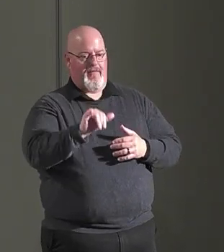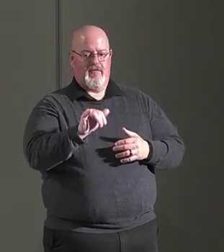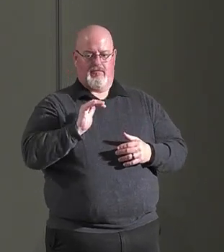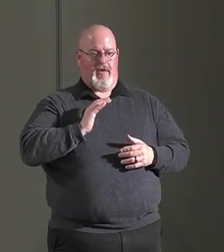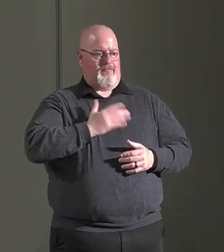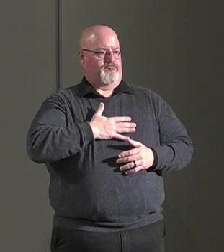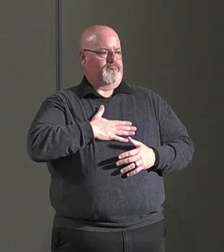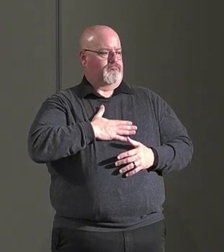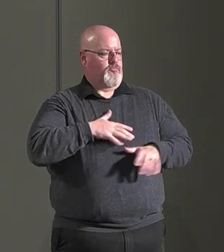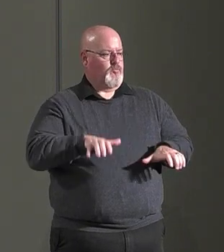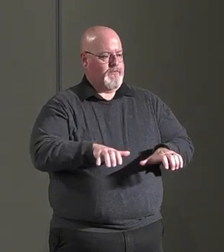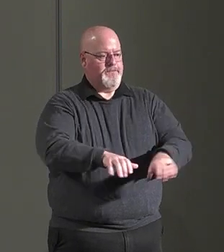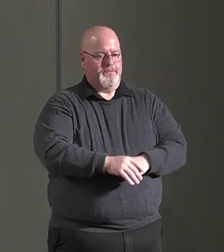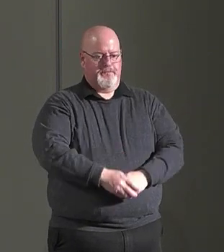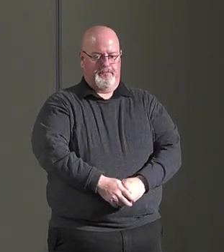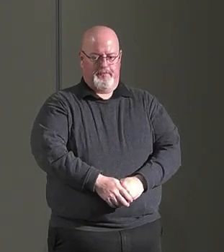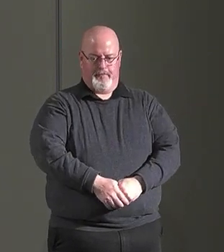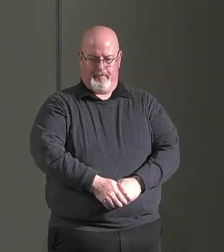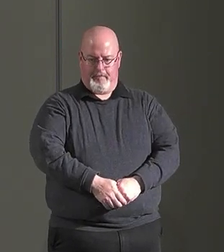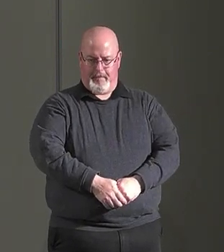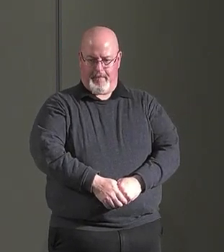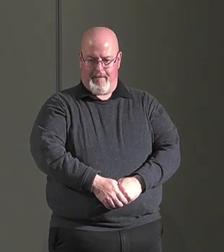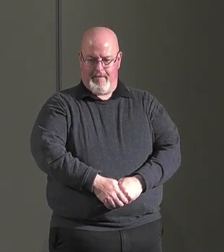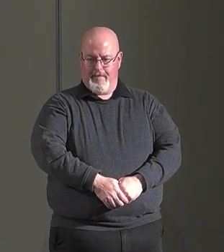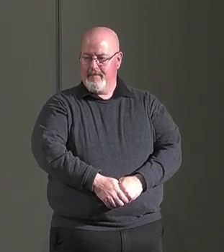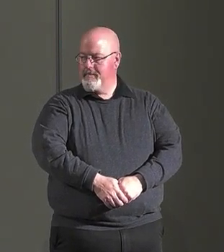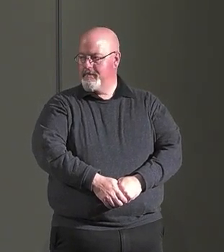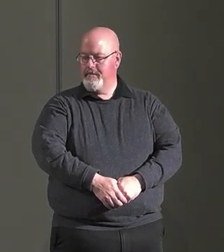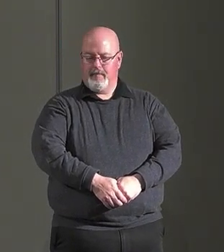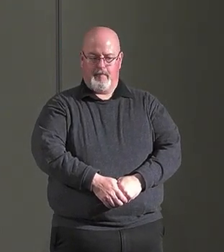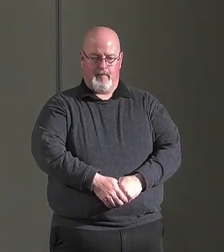are currently doing. >> RAJA KUSHALNAGAR: I would like to add if